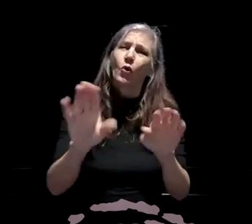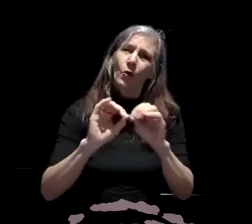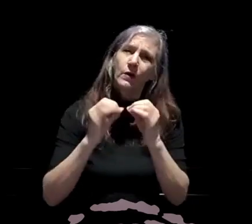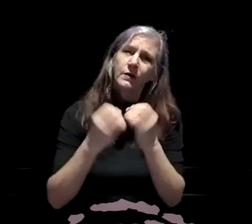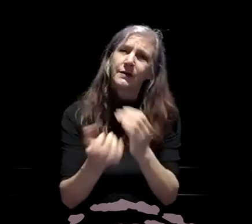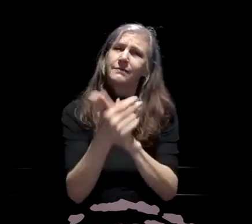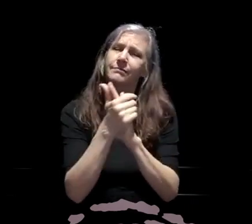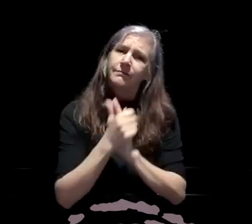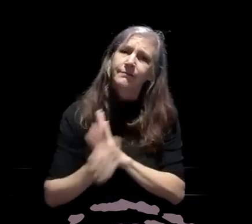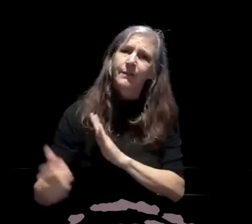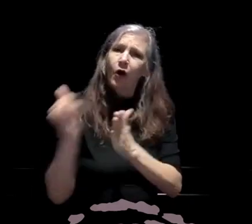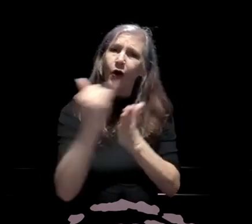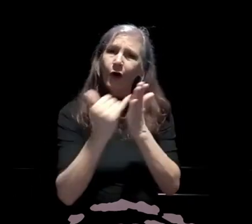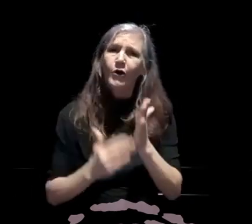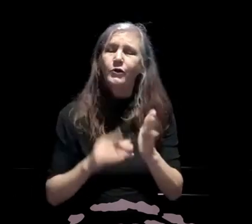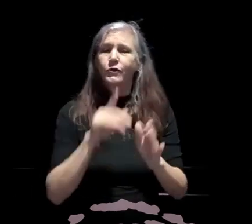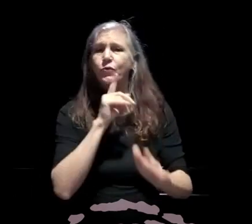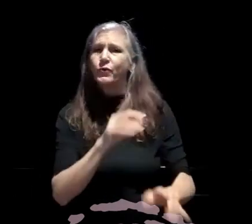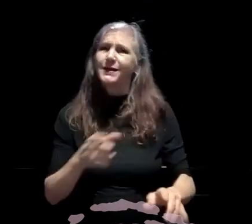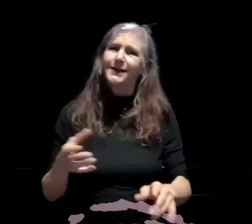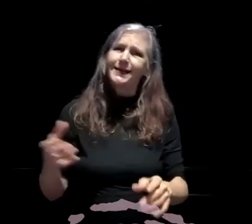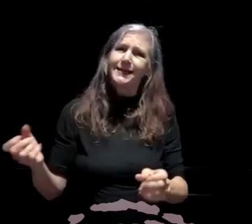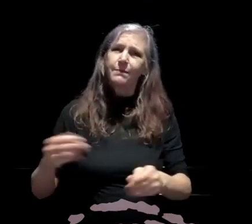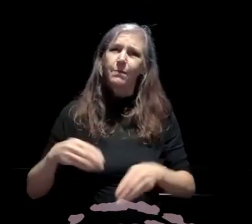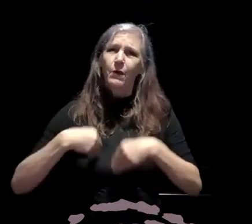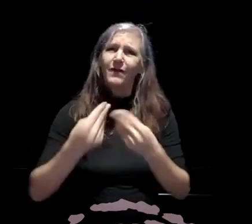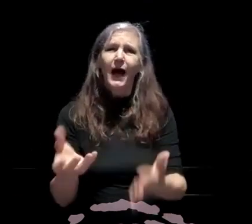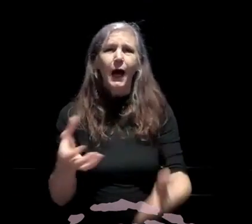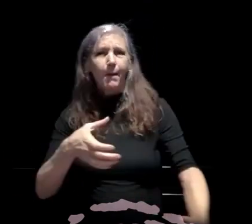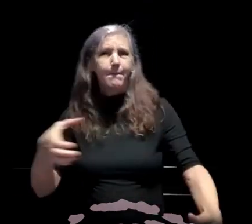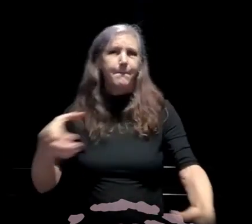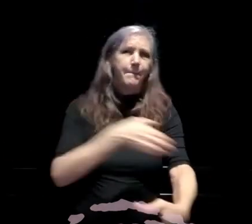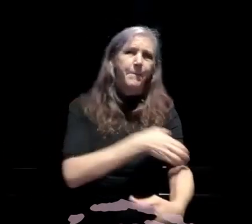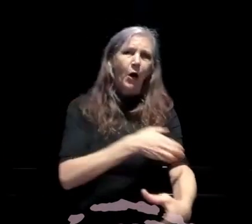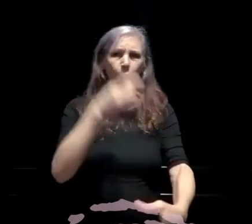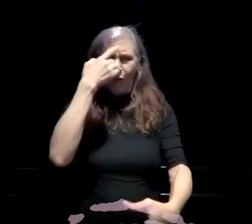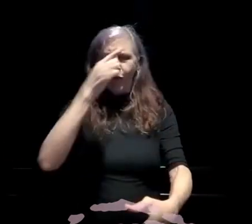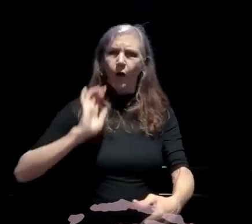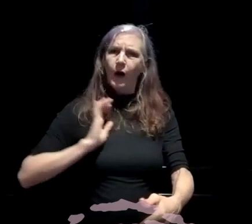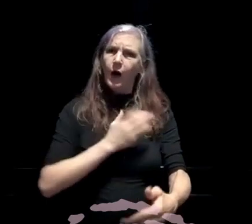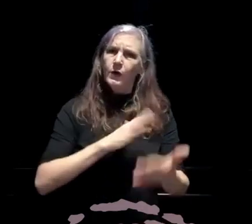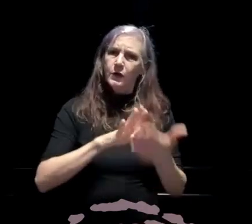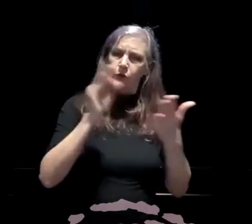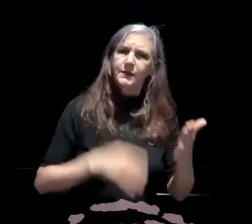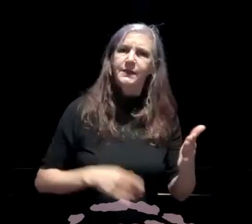And your talented artist. You empower our students, giving them a voice and the confidence to make choices.